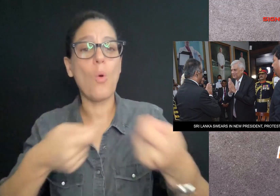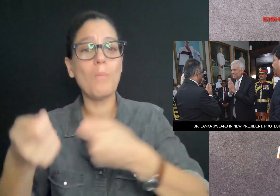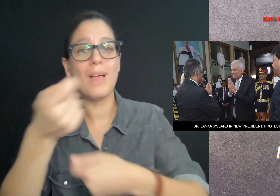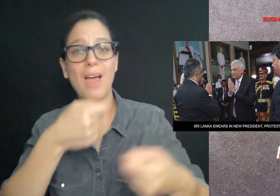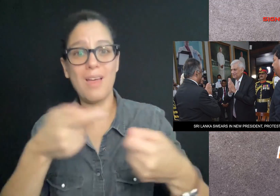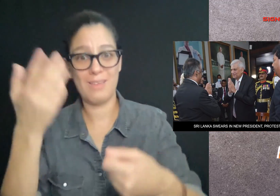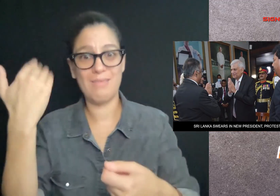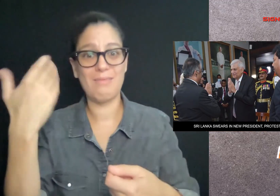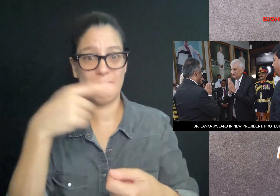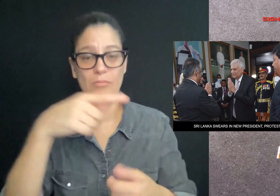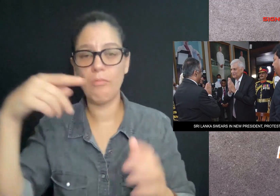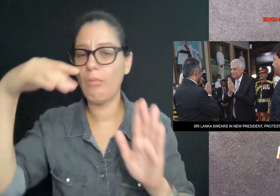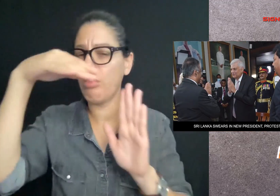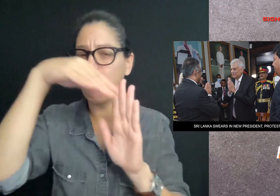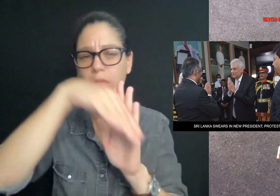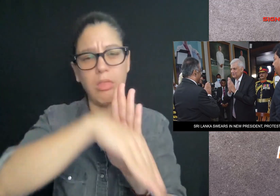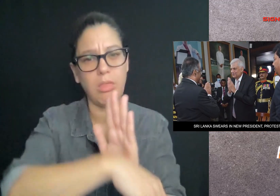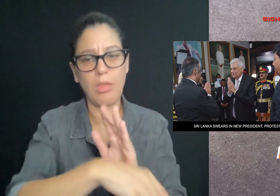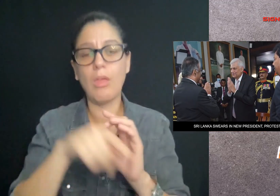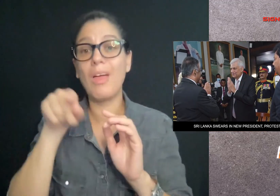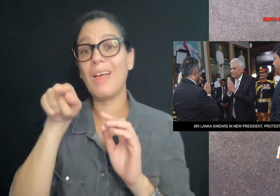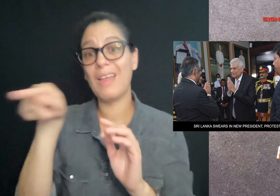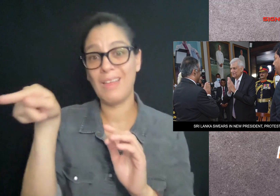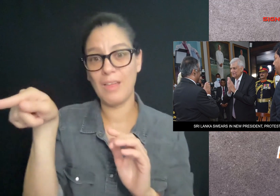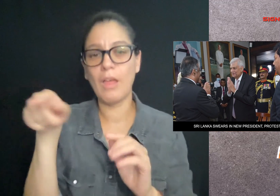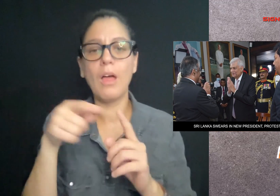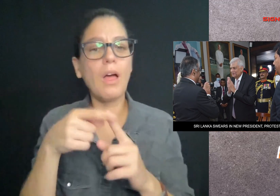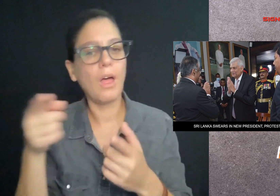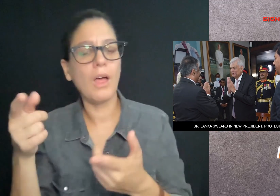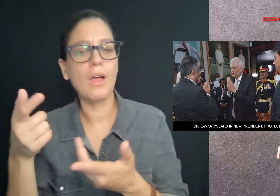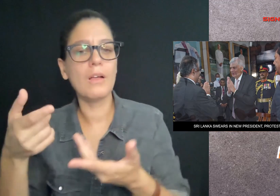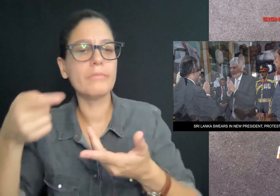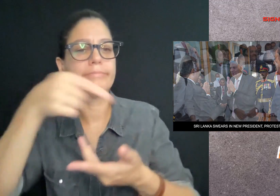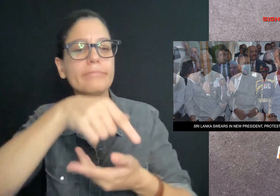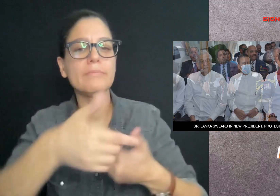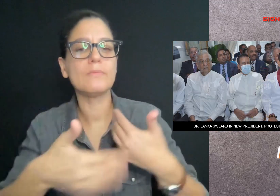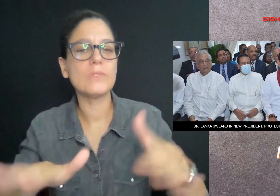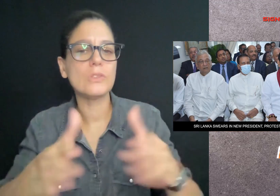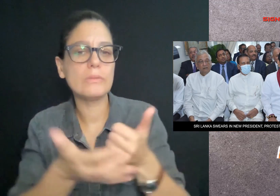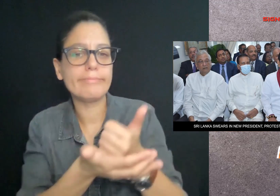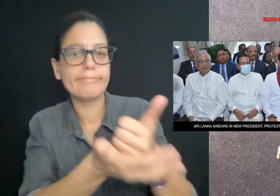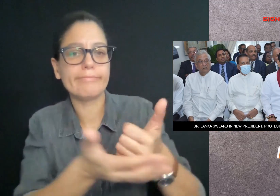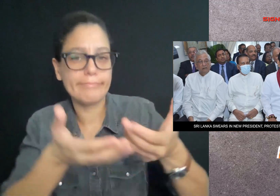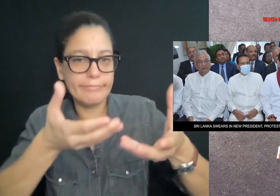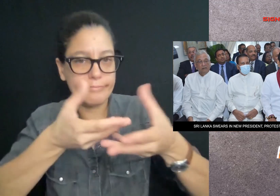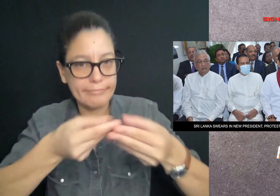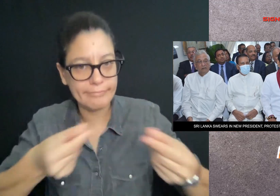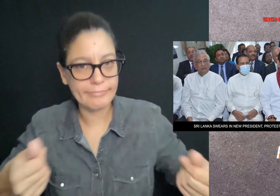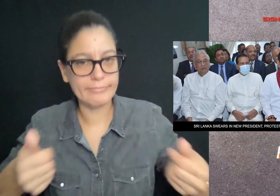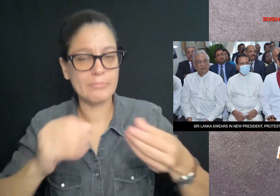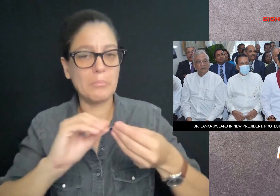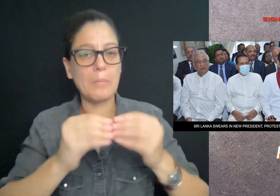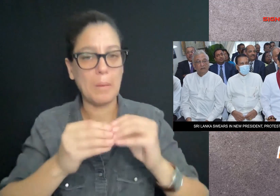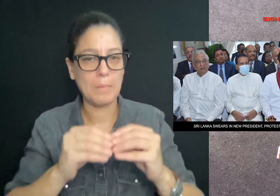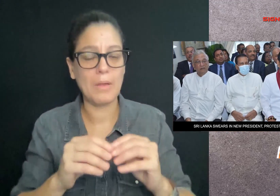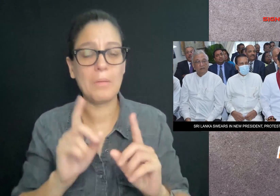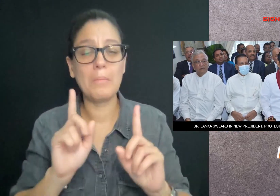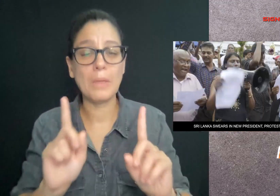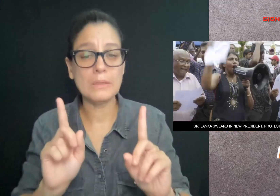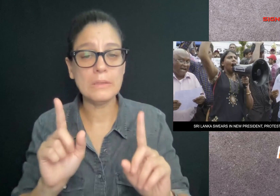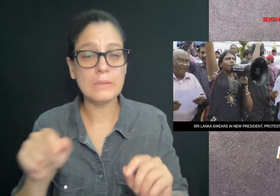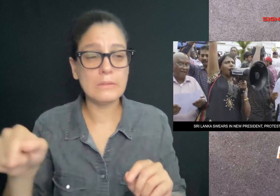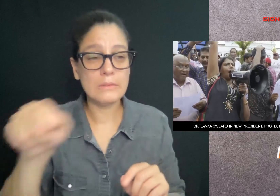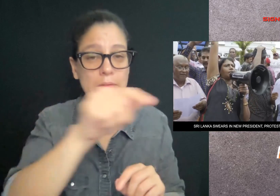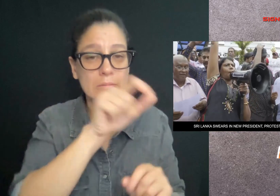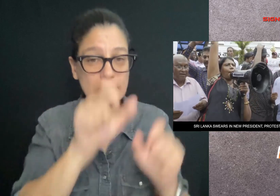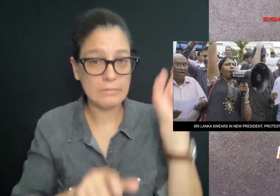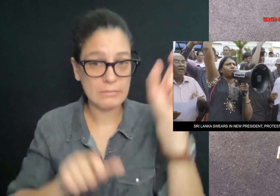20 years ago when the country's economy collapsed and he helped solve the situation but some